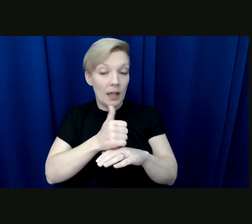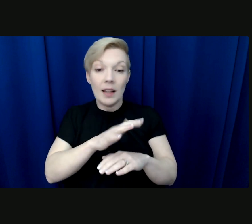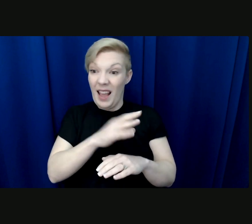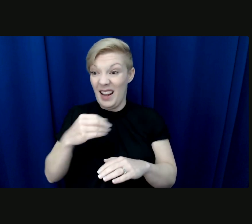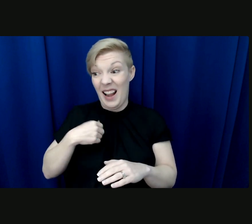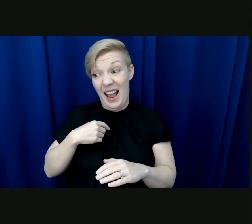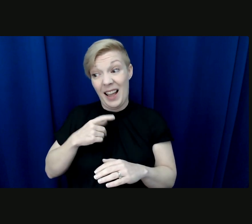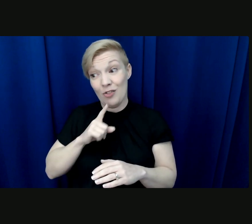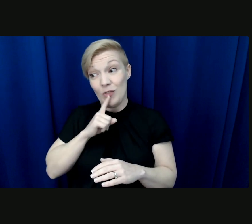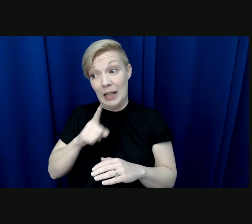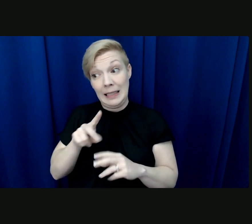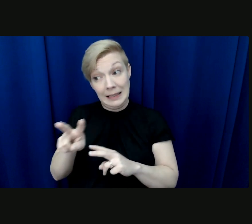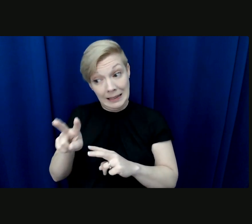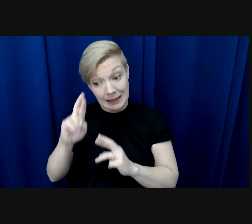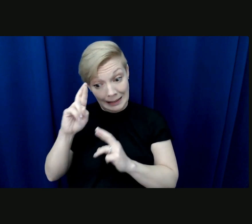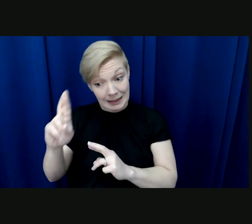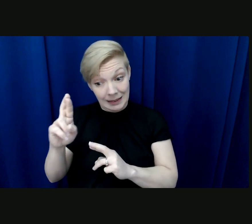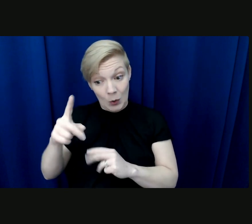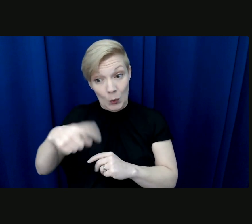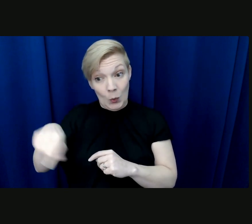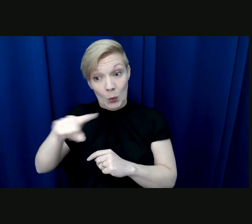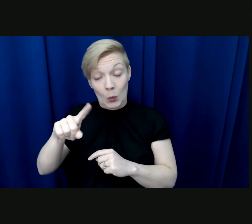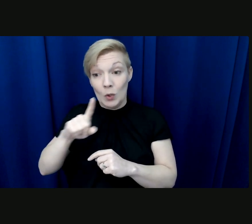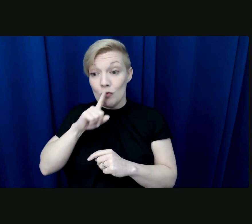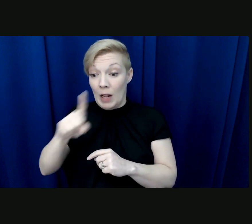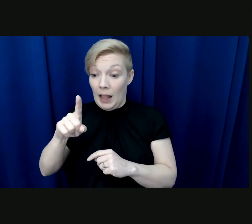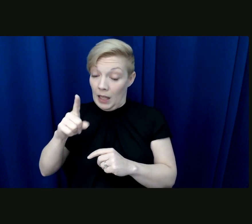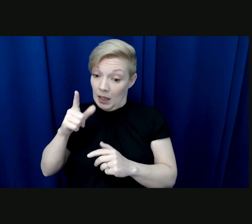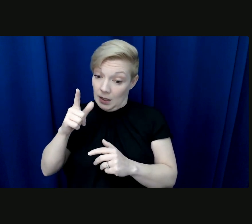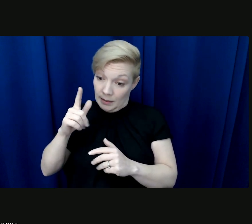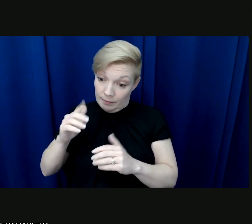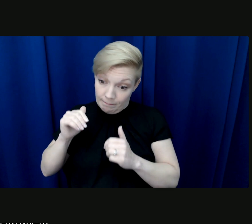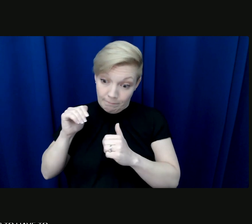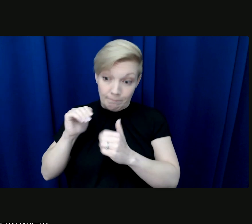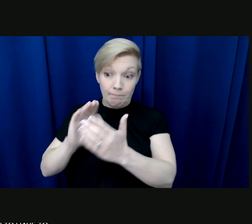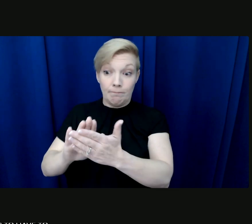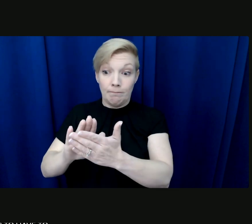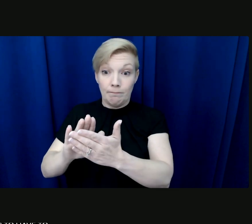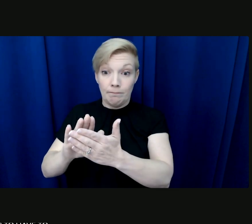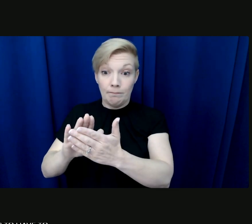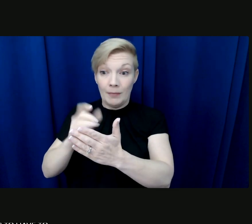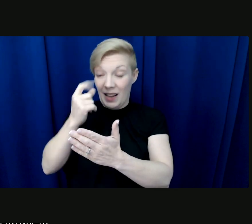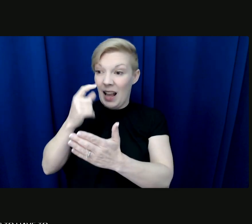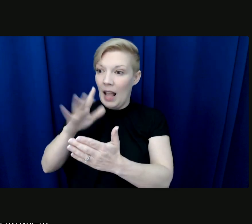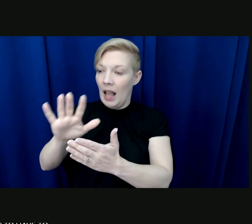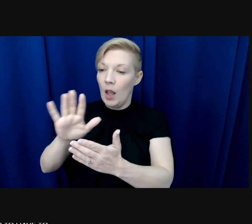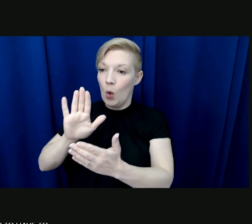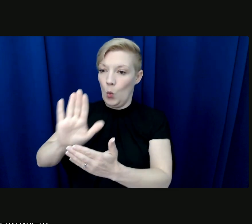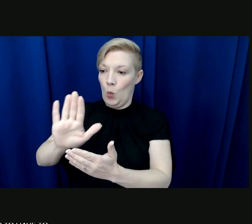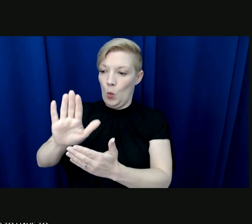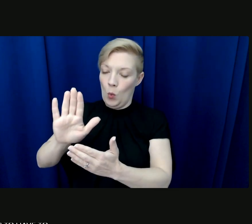you know, your predecessors looked at a data that was fairly stable over a period of time.